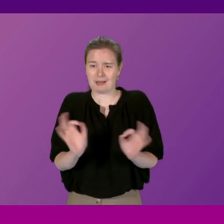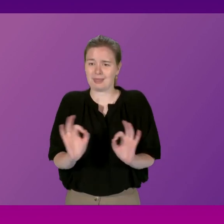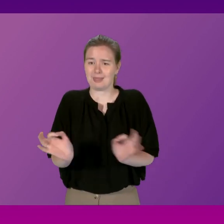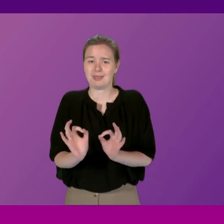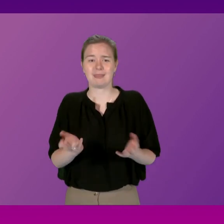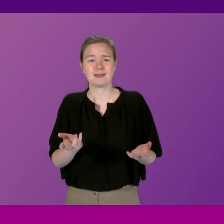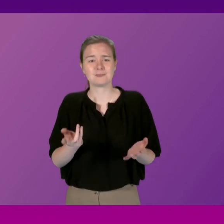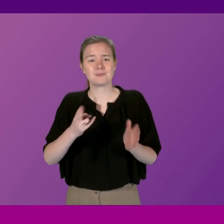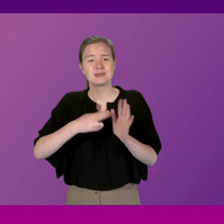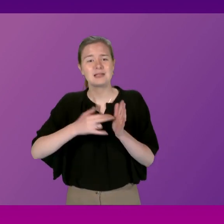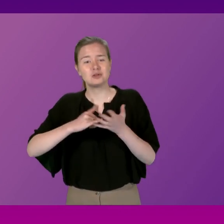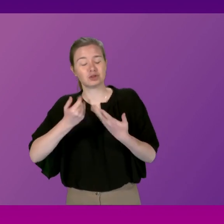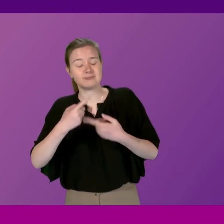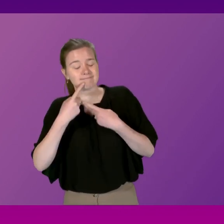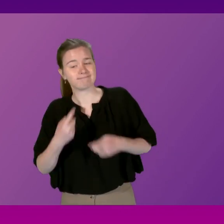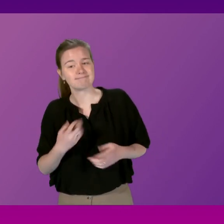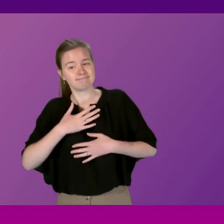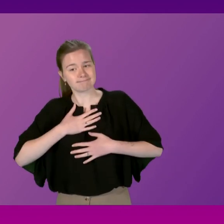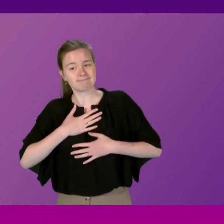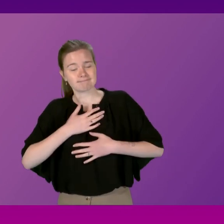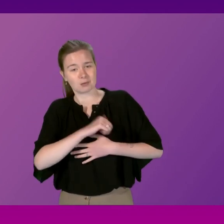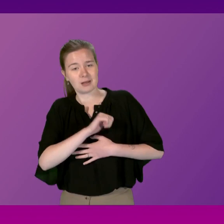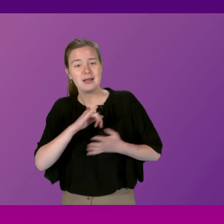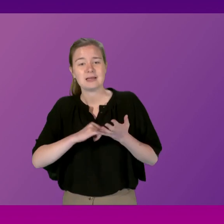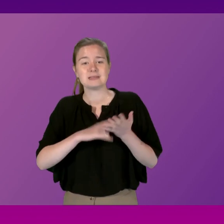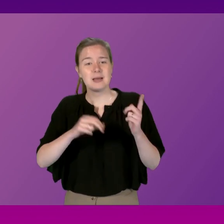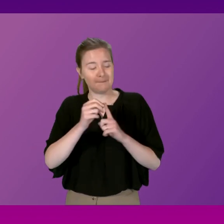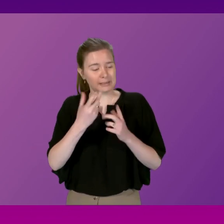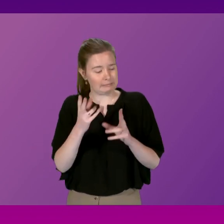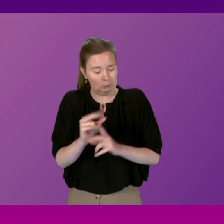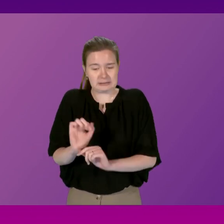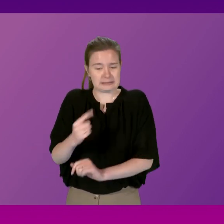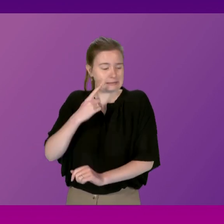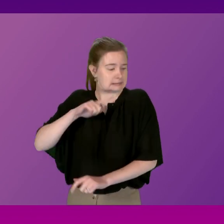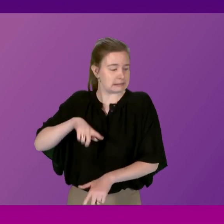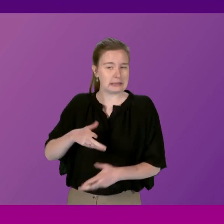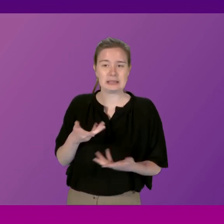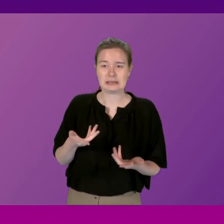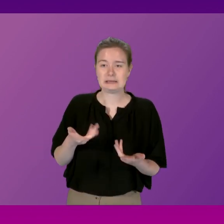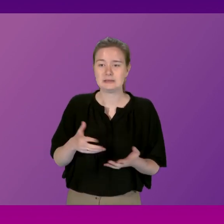By Nicola Sturgeon’s own admission, the SNP took its eye off the ball.